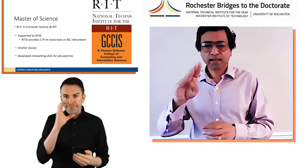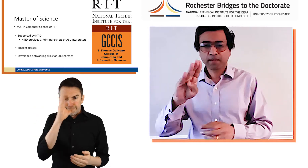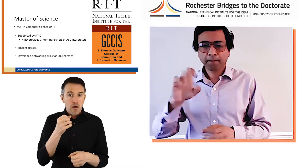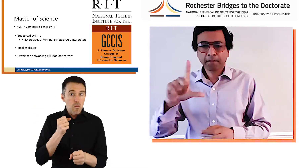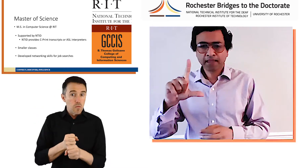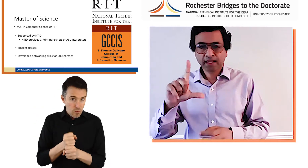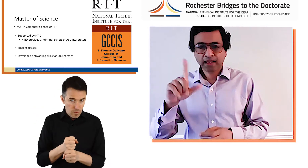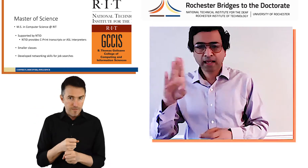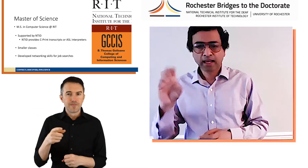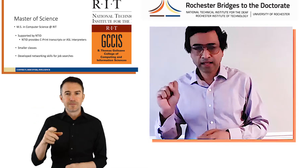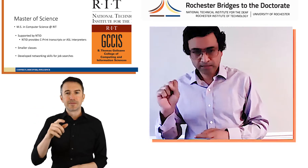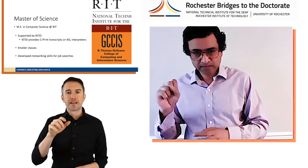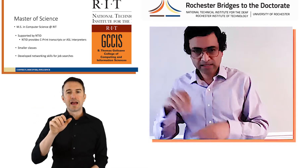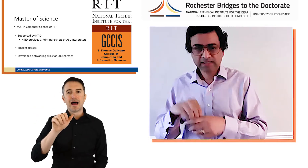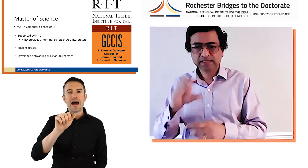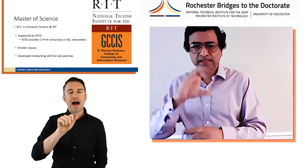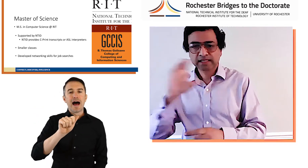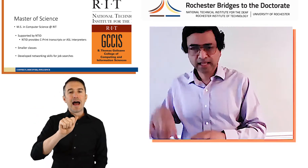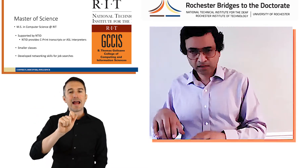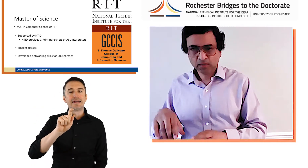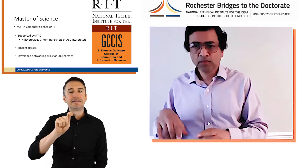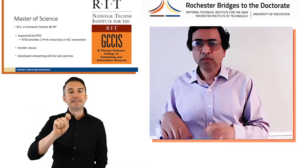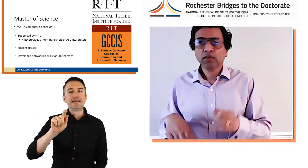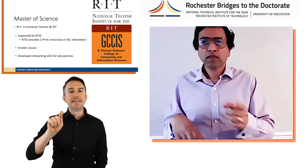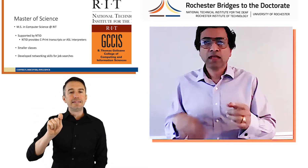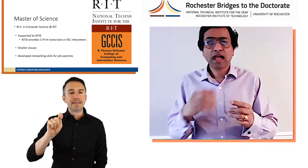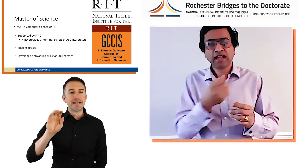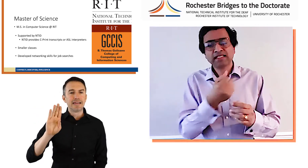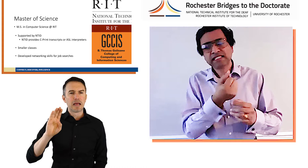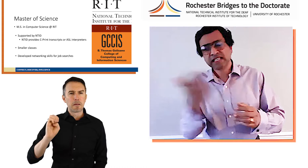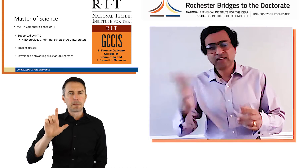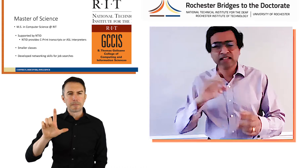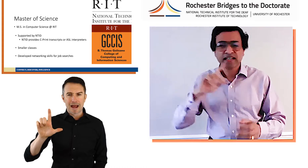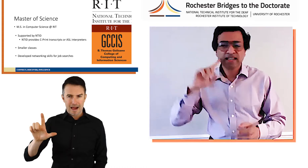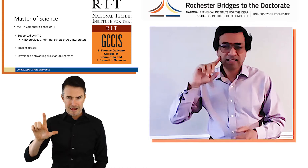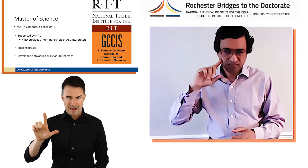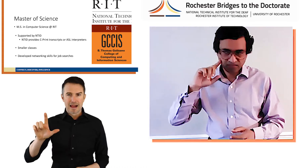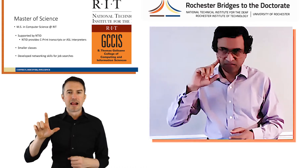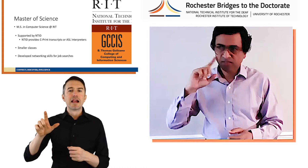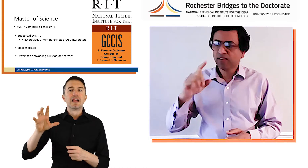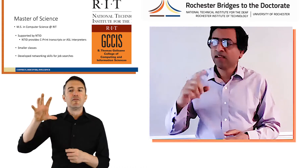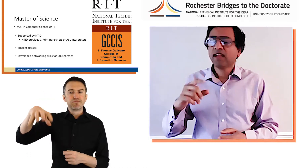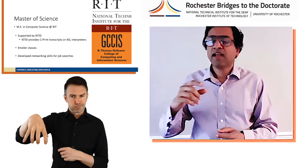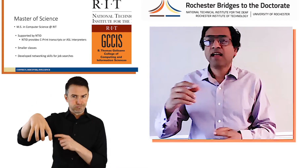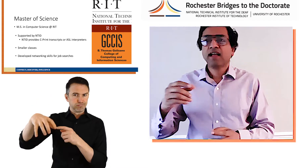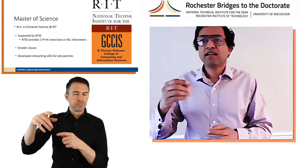So, at that time, AG Bell Labs in Chicago had several deaf people working there.